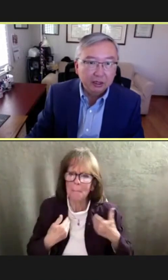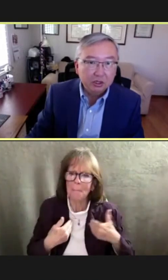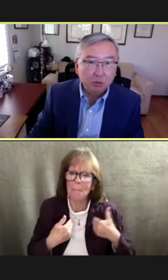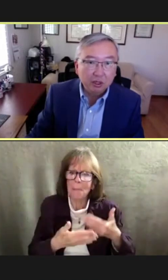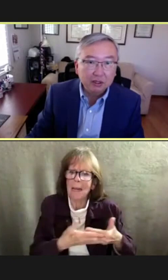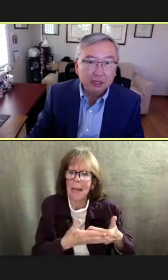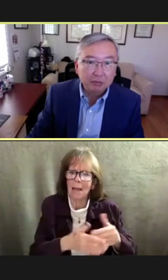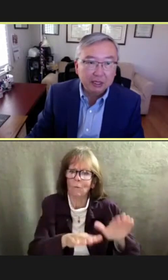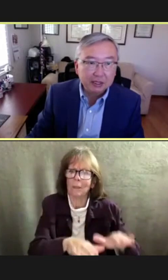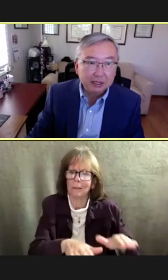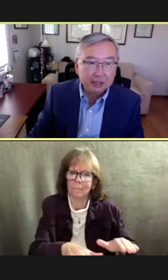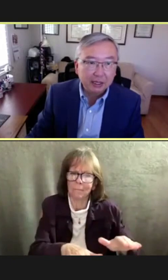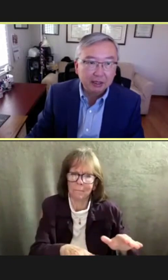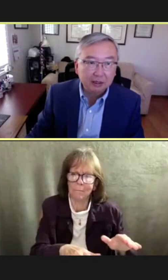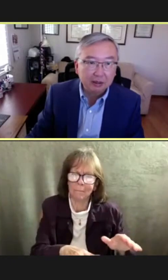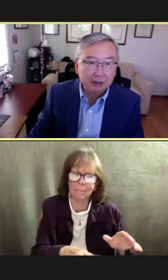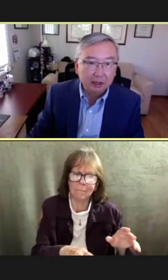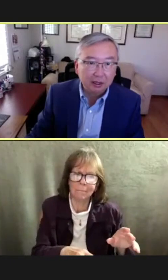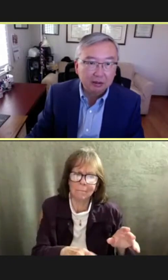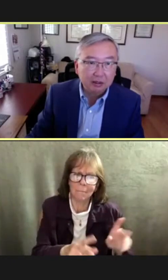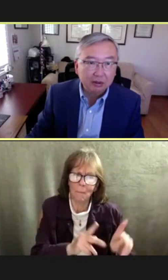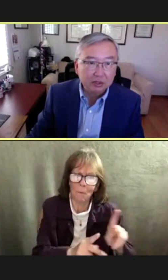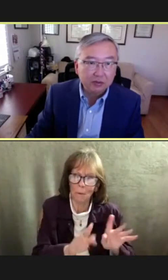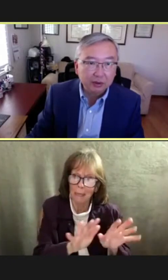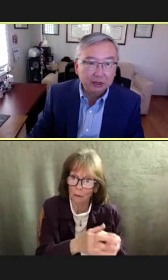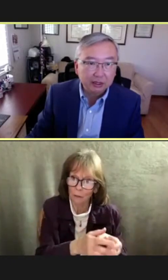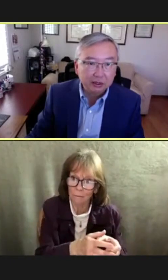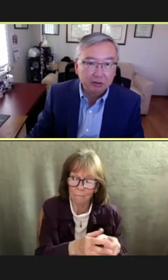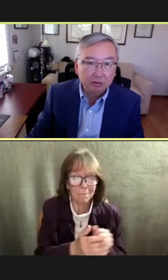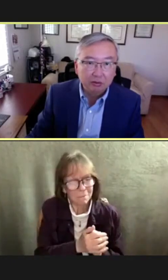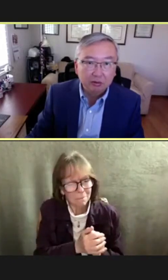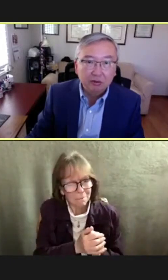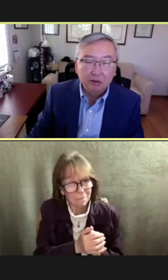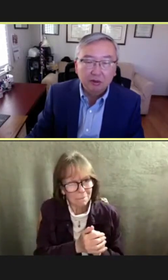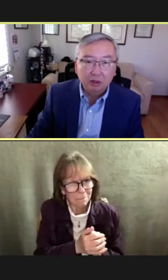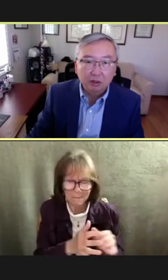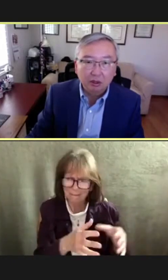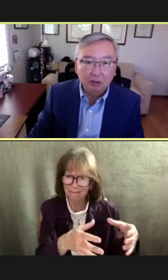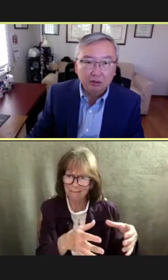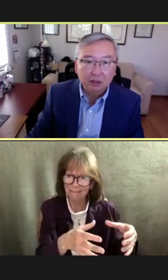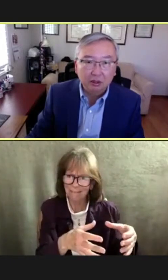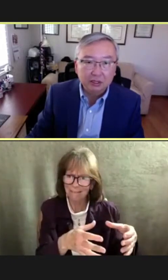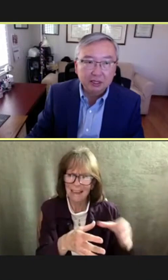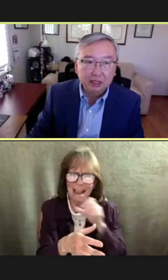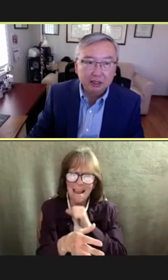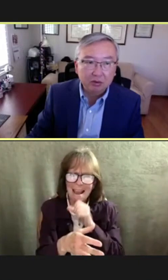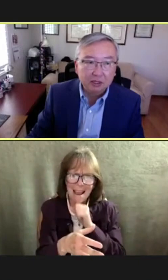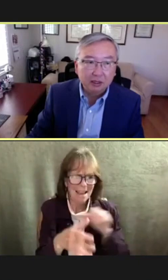So, what that means is that there is very little on autistic adults.